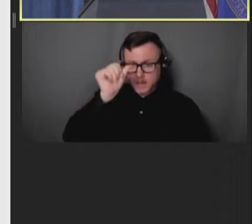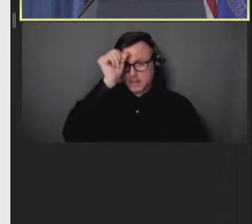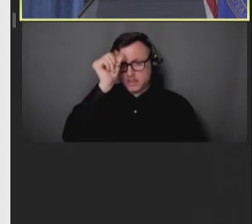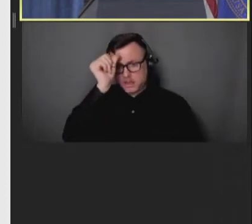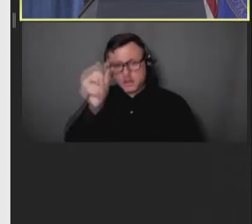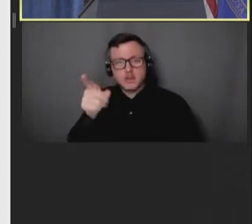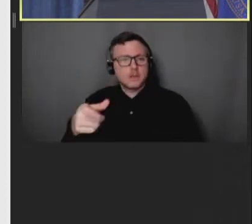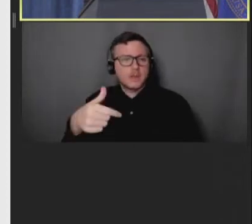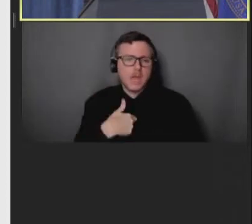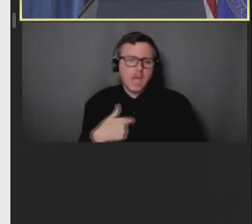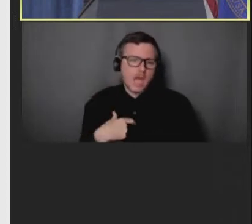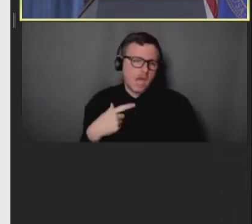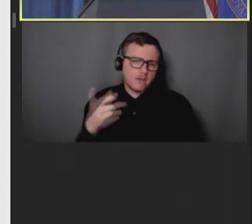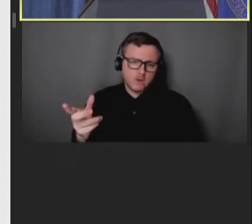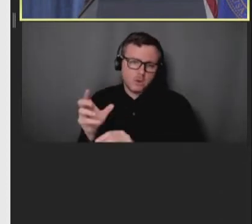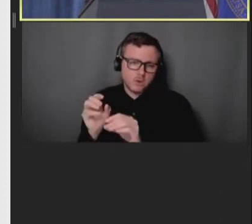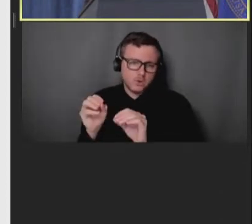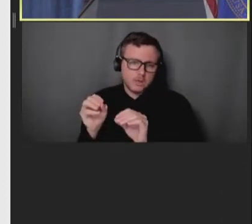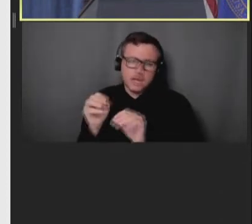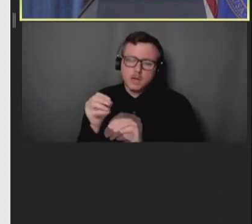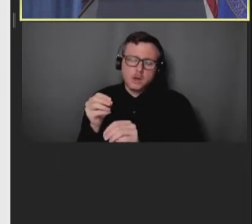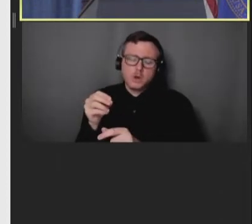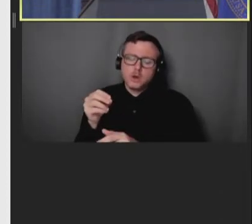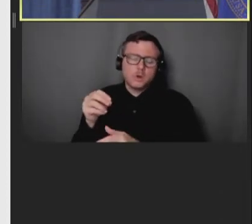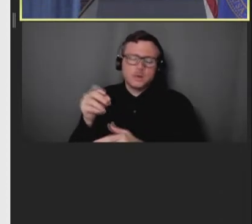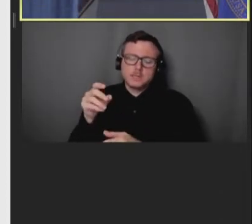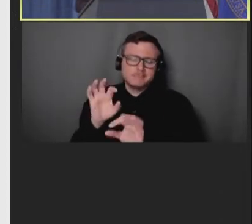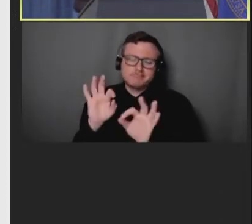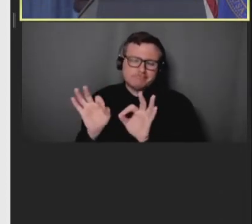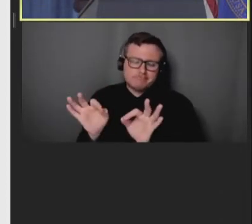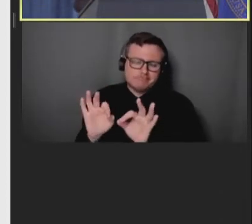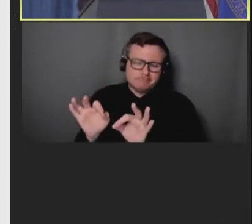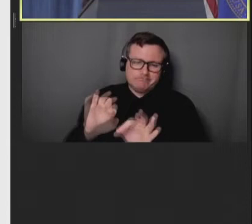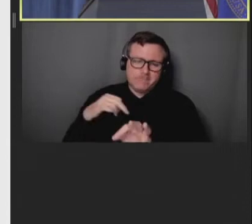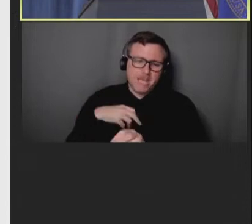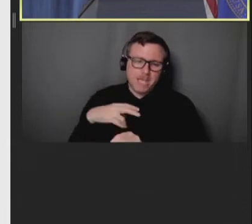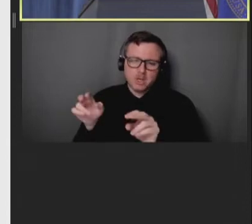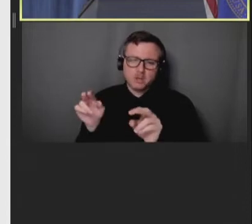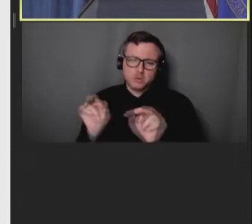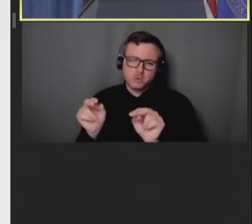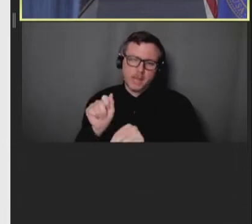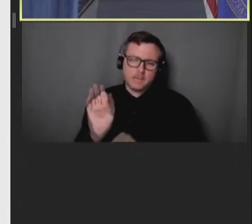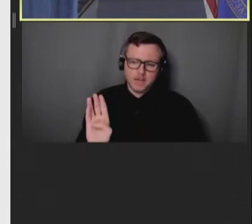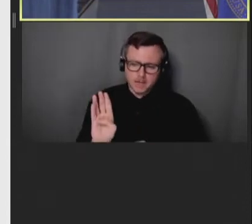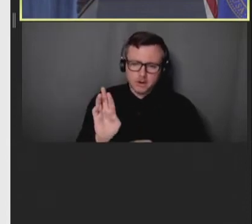has very little neutralizing antibody result. And so, our conclusions are that the vaccine boost,